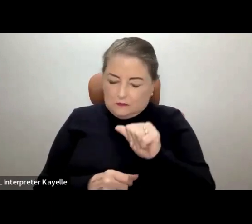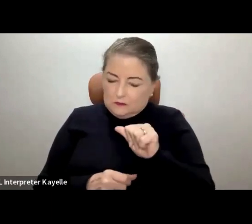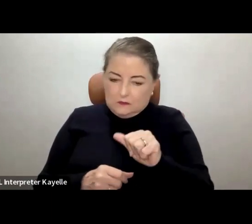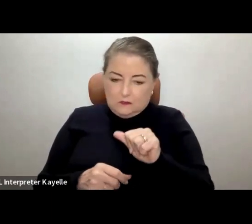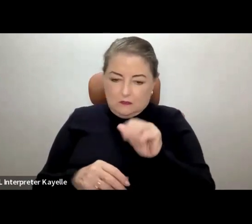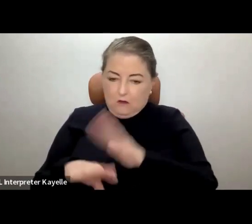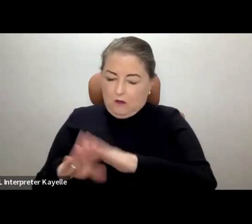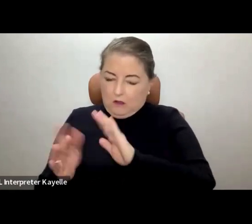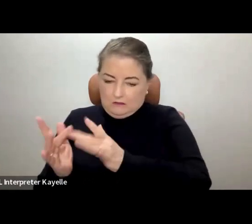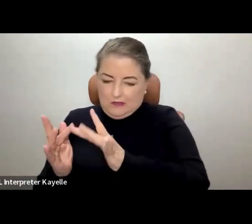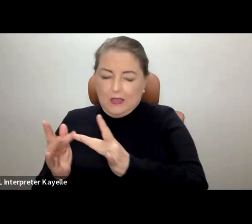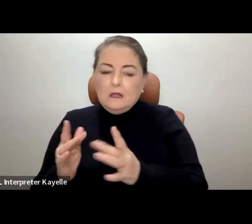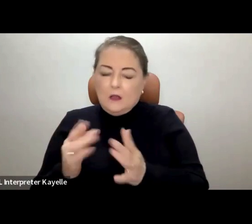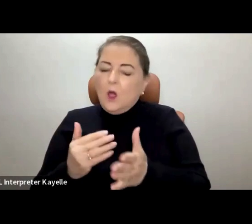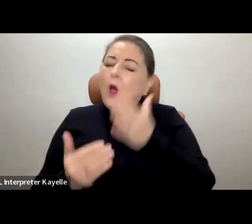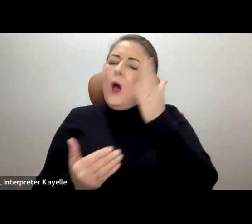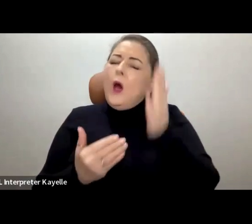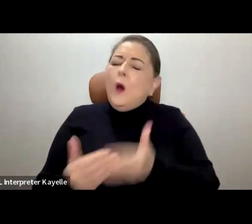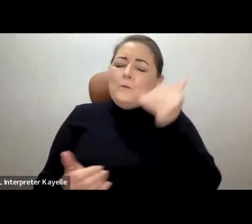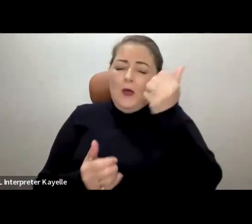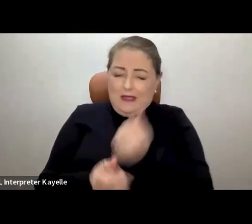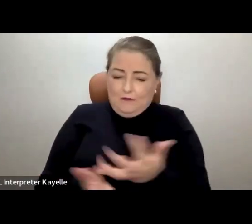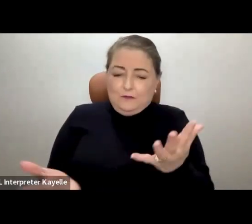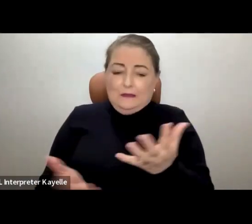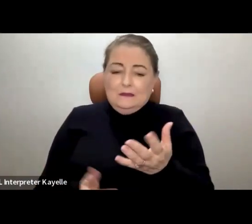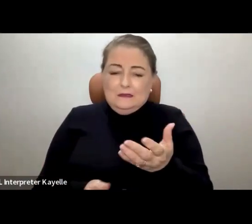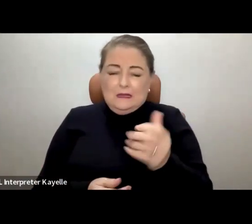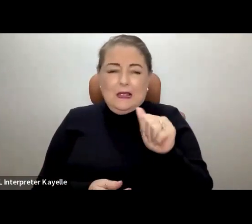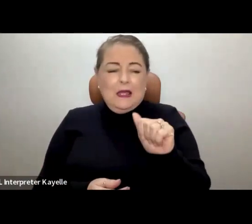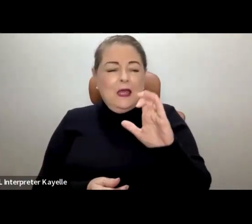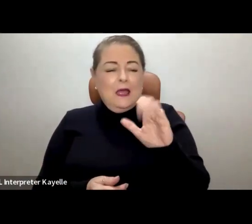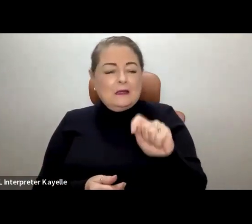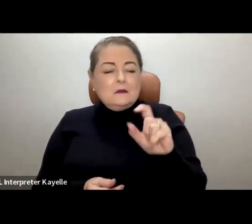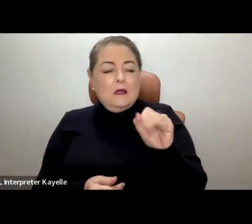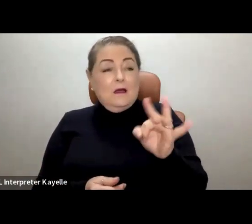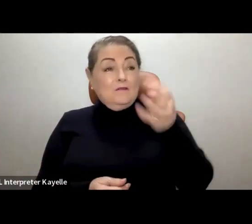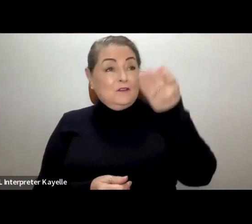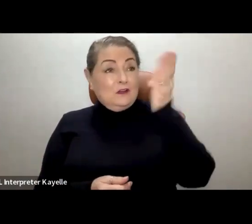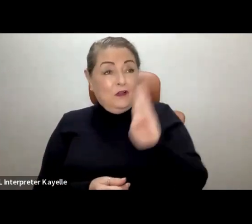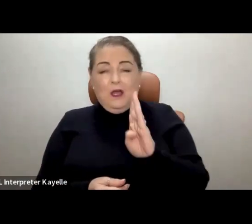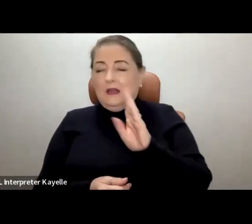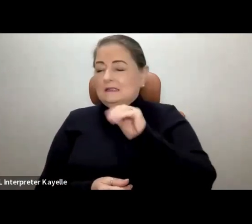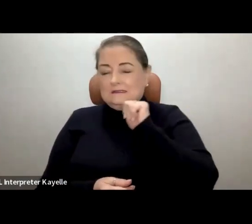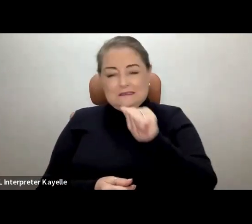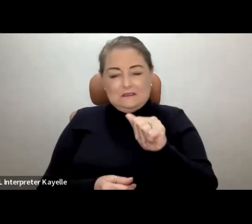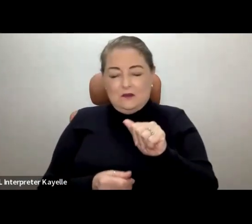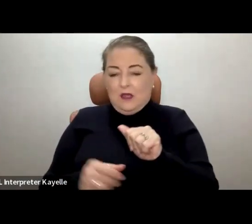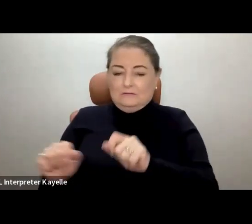so it's really almost everything act of God, I think is the only one that's not screening online. We do also have sometimes some